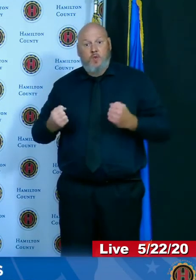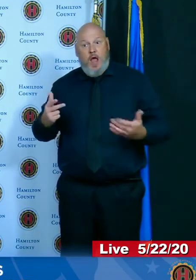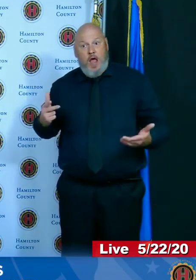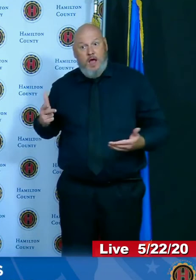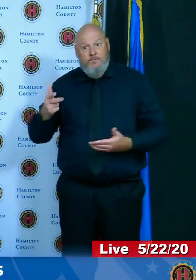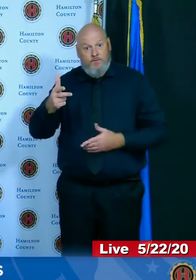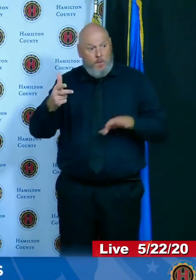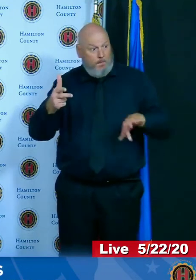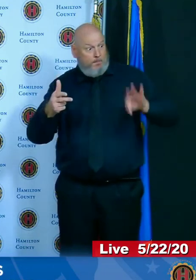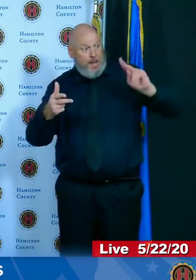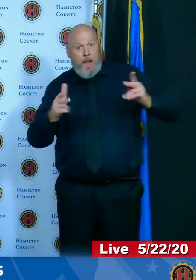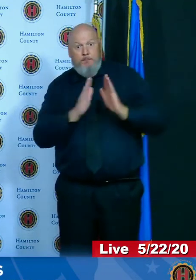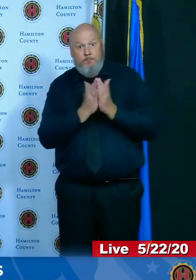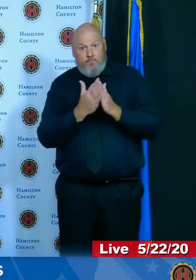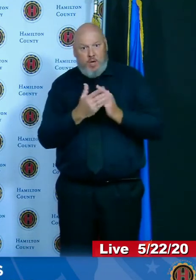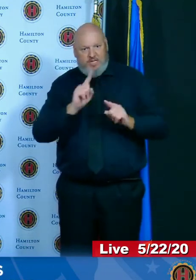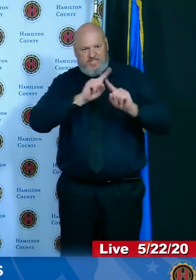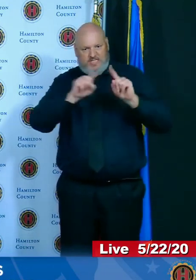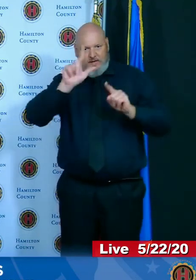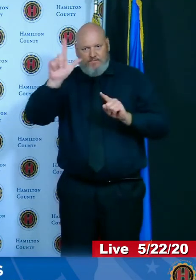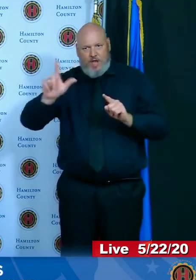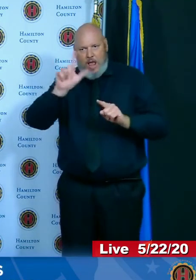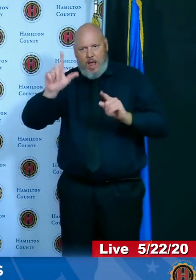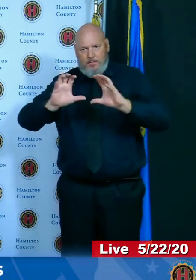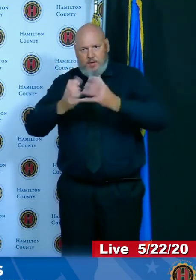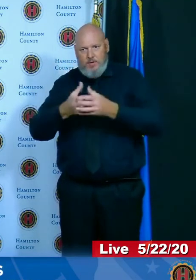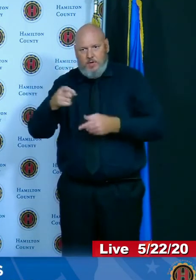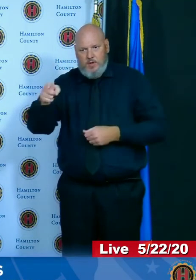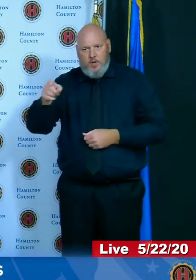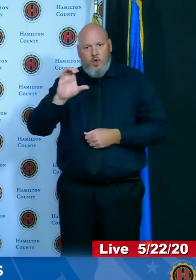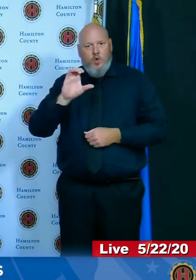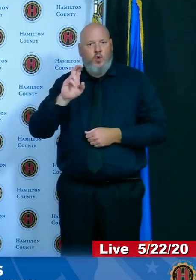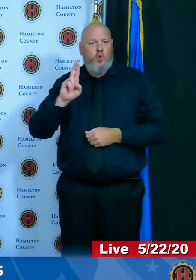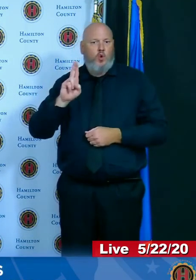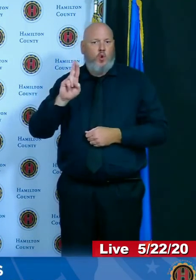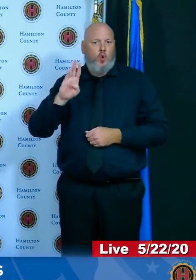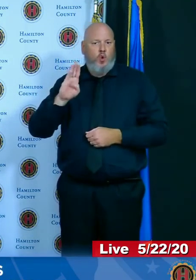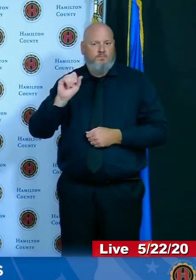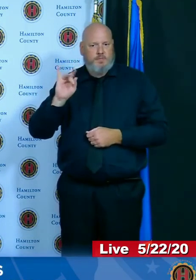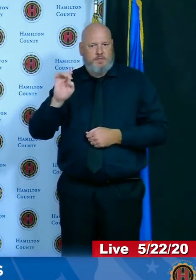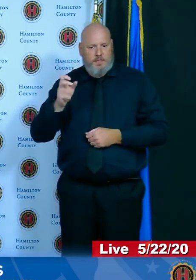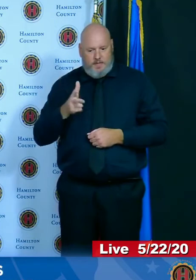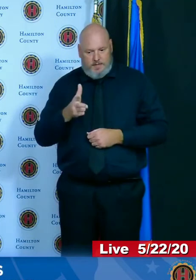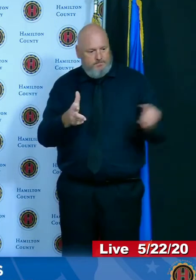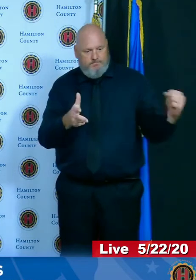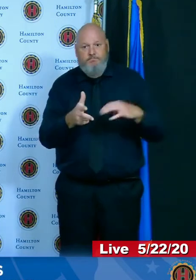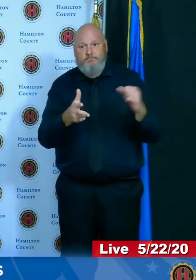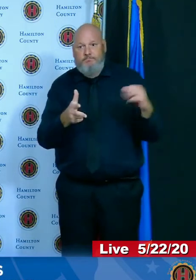these locations starting on June 1st Jay I'm sorry about all this dude this is